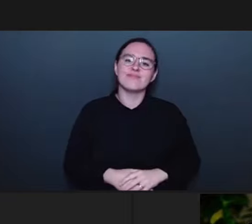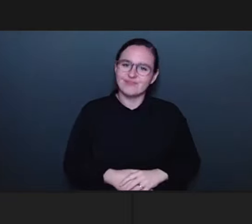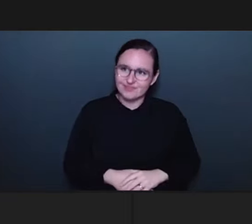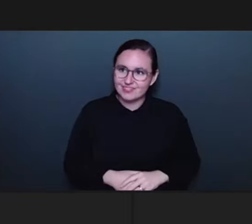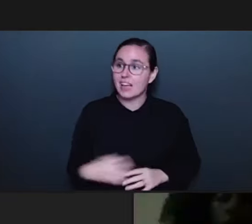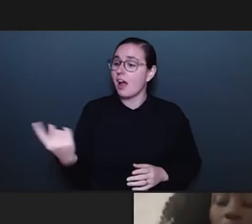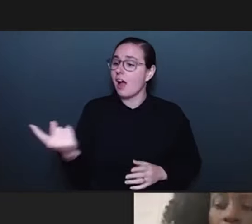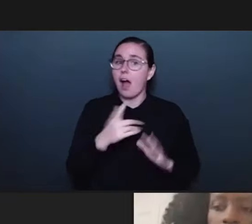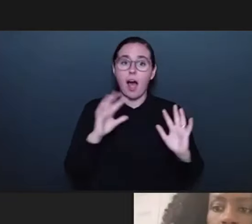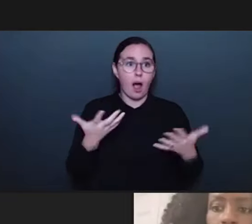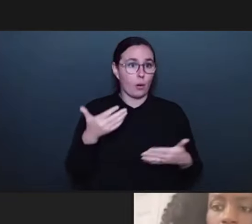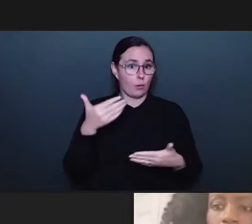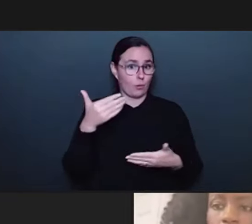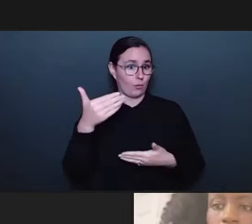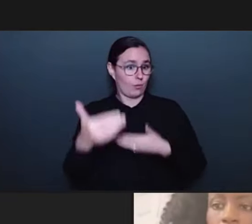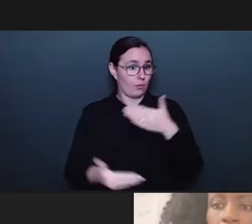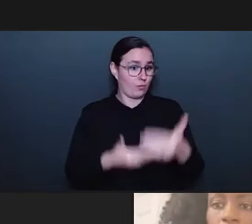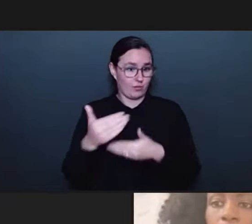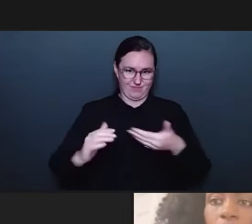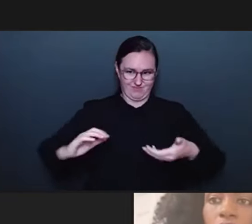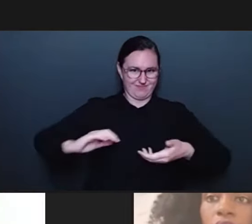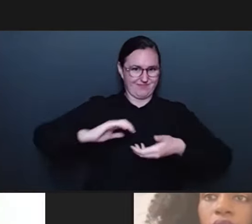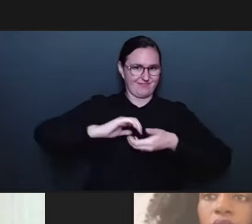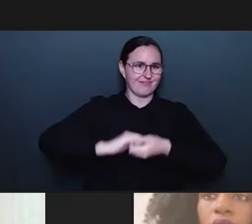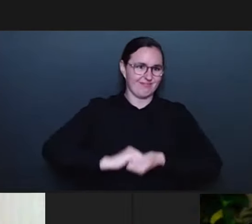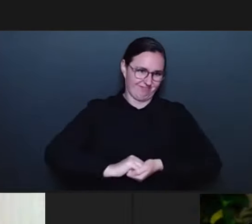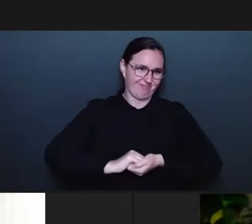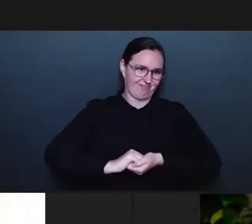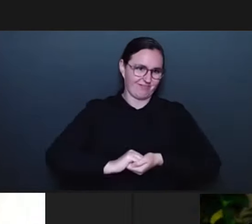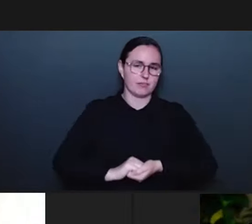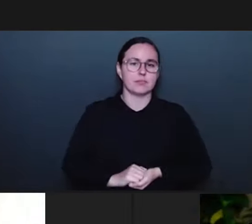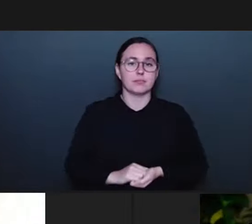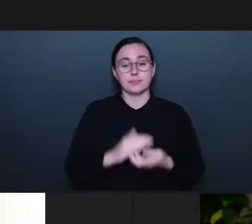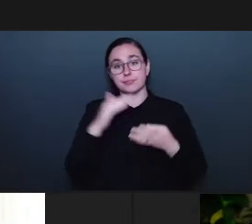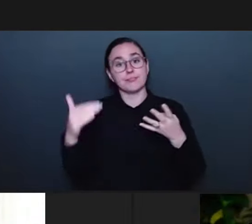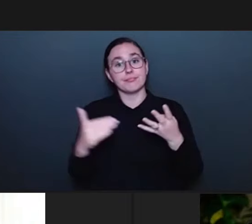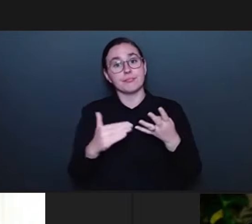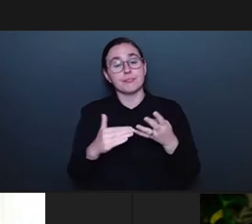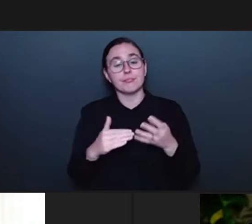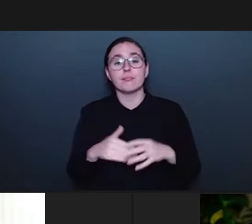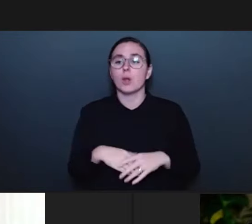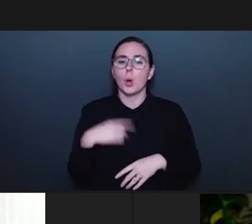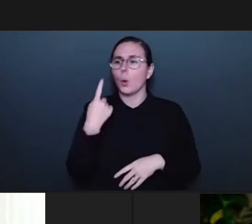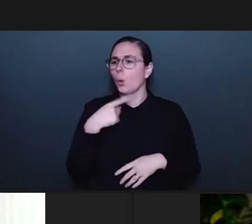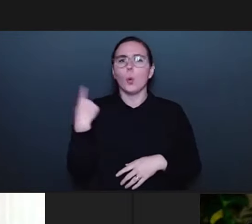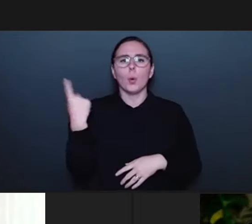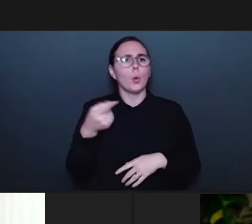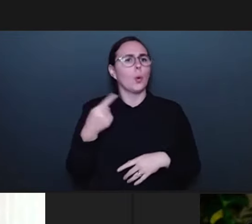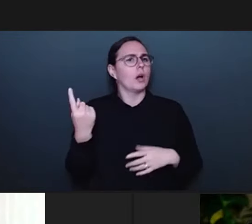and who's involved in those decisions. When you have conflict, there's often not a clear process